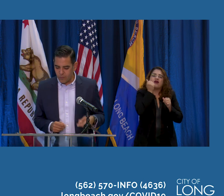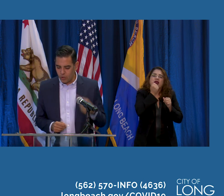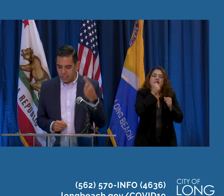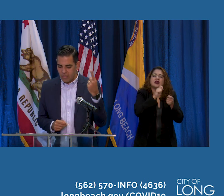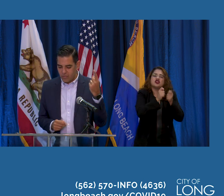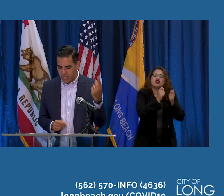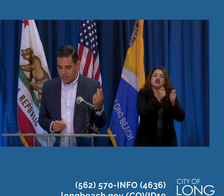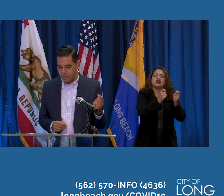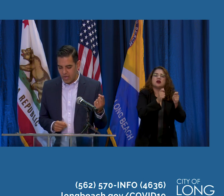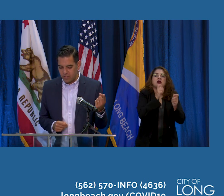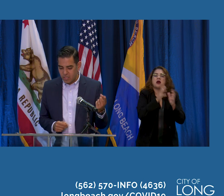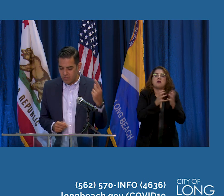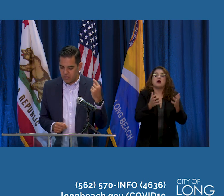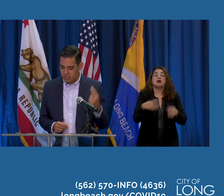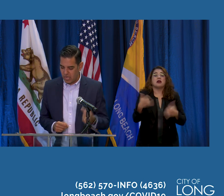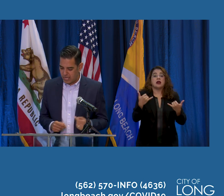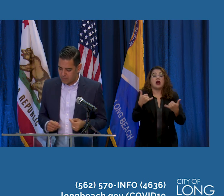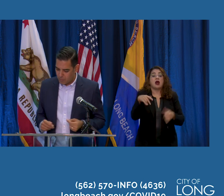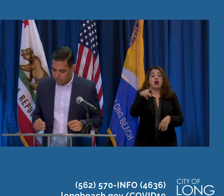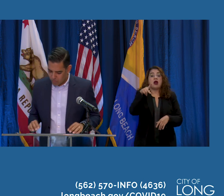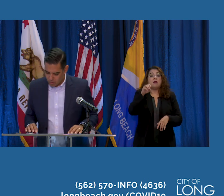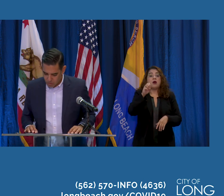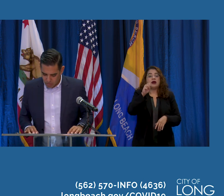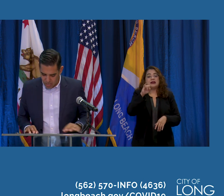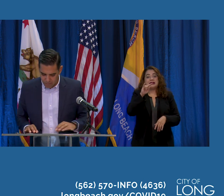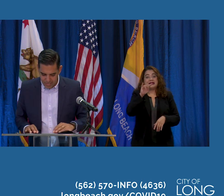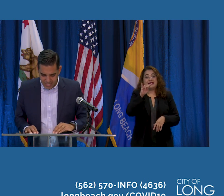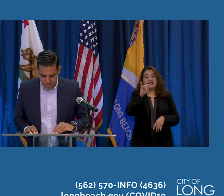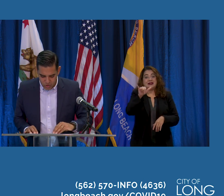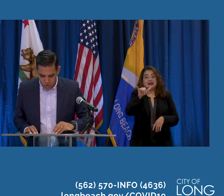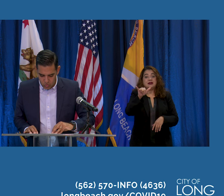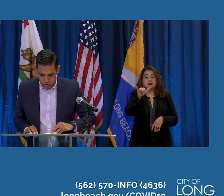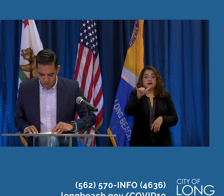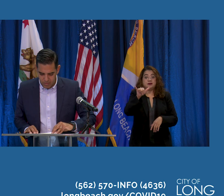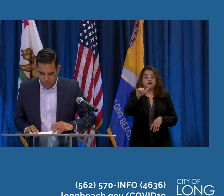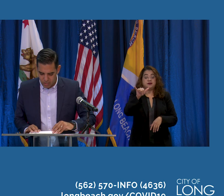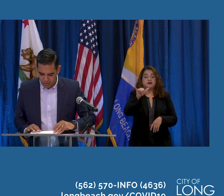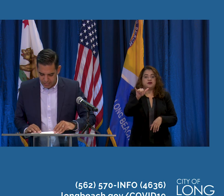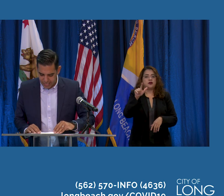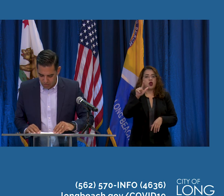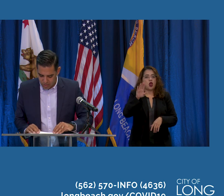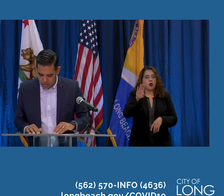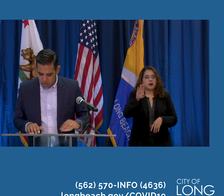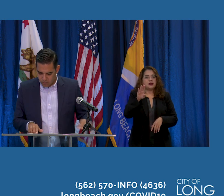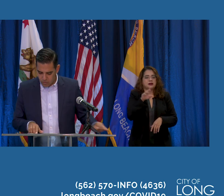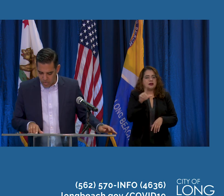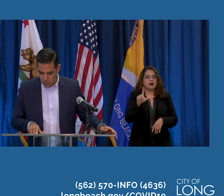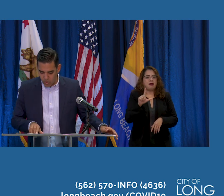And then if you look at the positivity slide, again it shows Long Beach and L.A County.